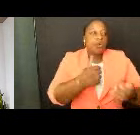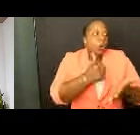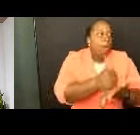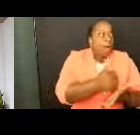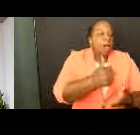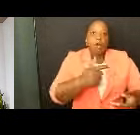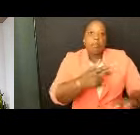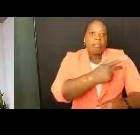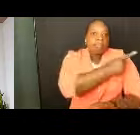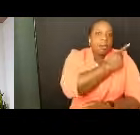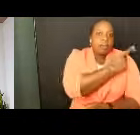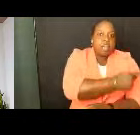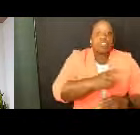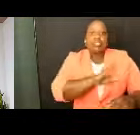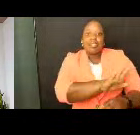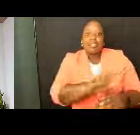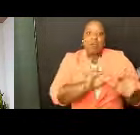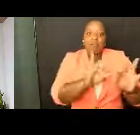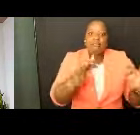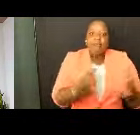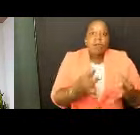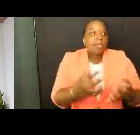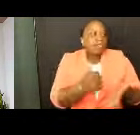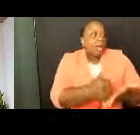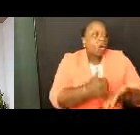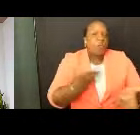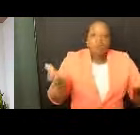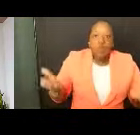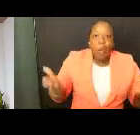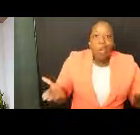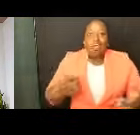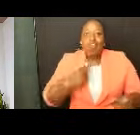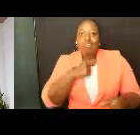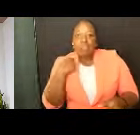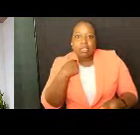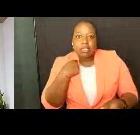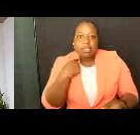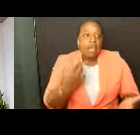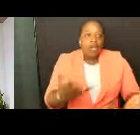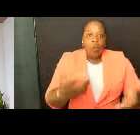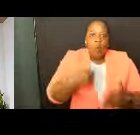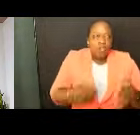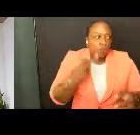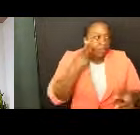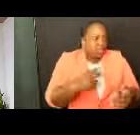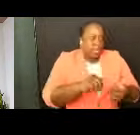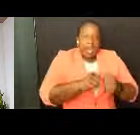and what do you see as the most important factors in fostering trust? Dr. Krishnamurti,